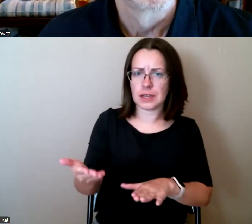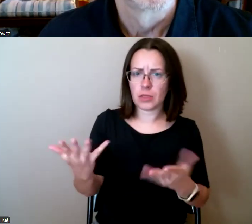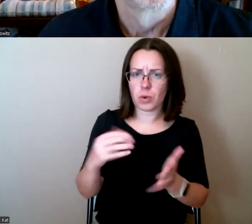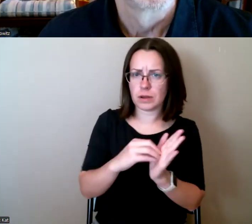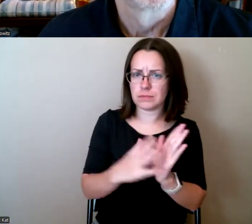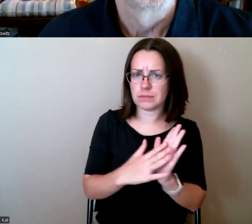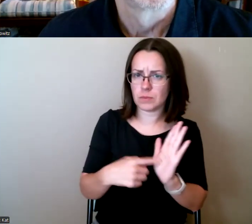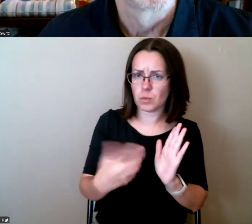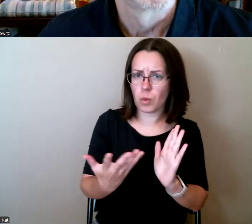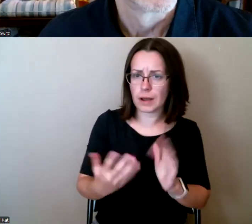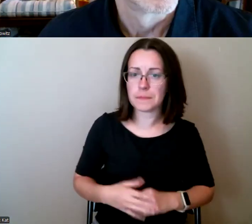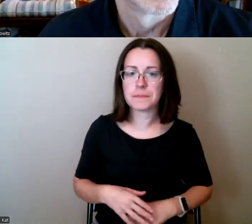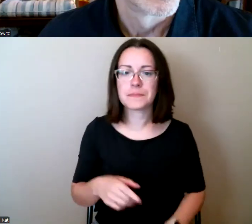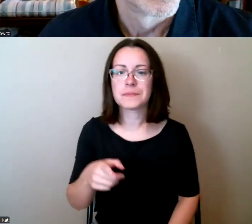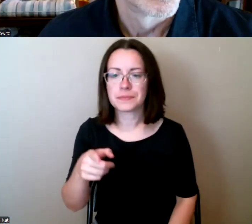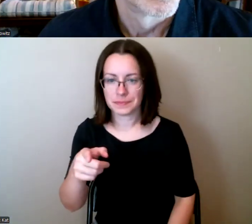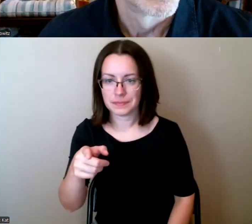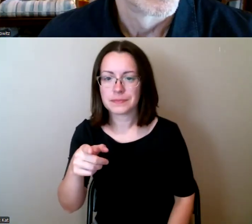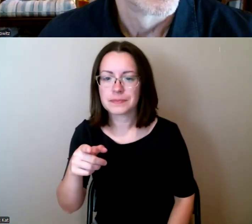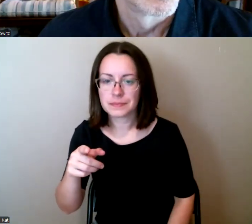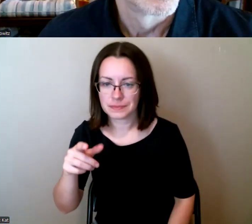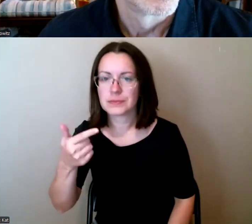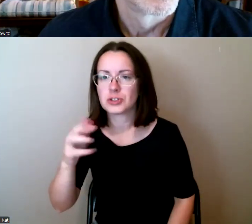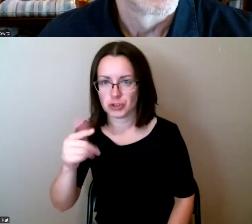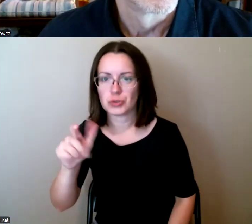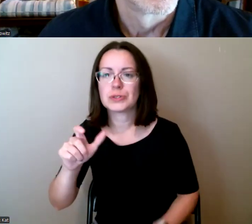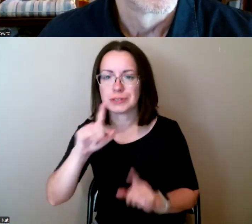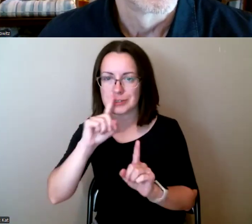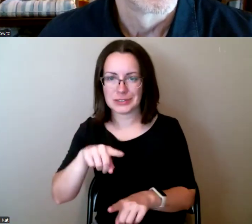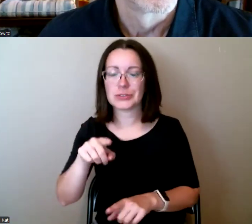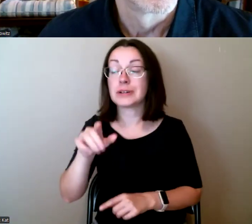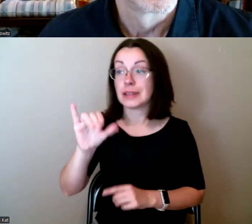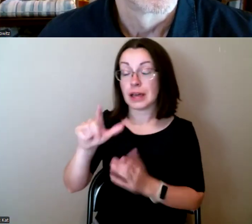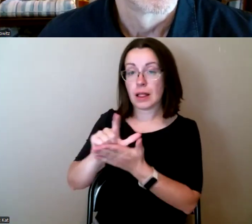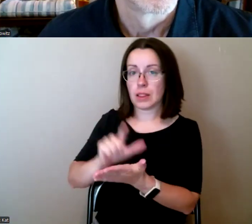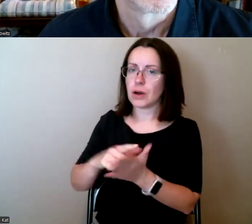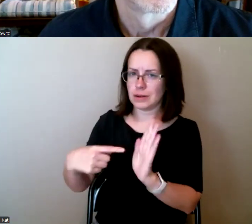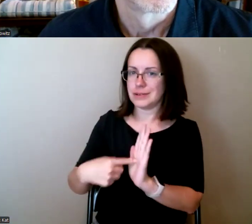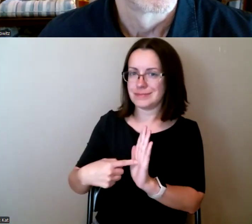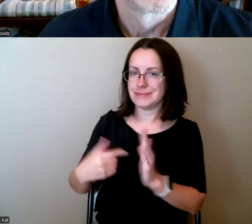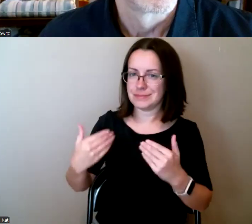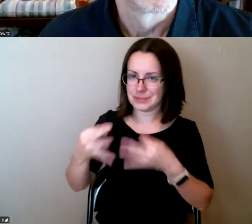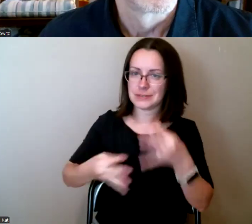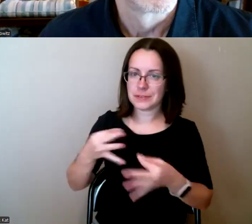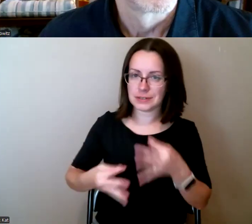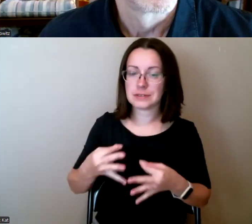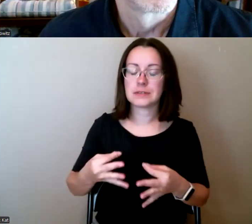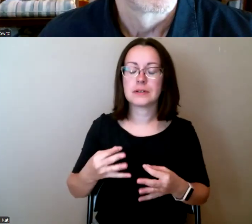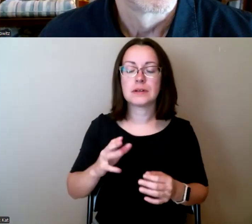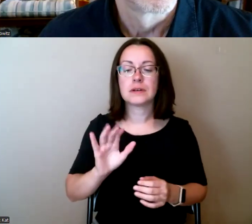So that is actually in the statutes that uh um there's a distinction being made between